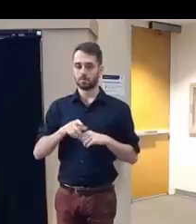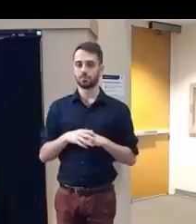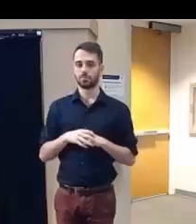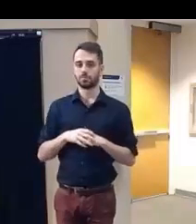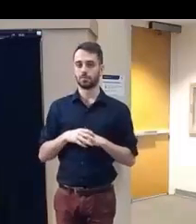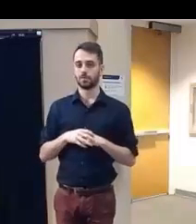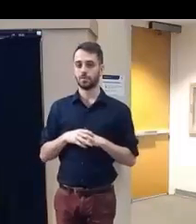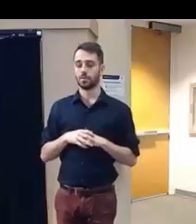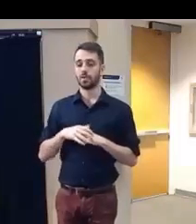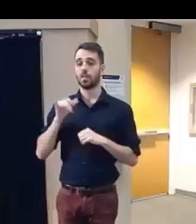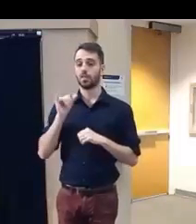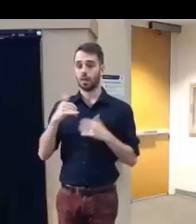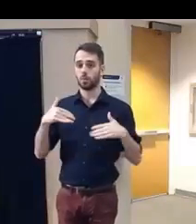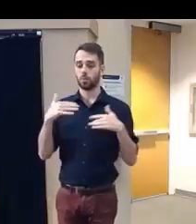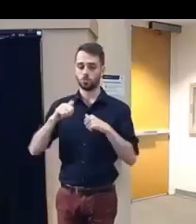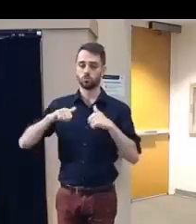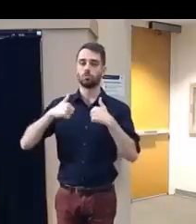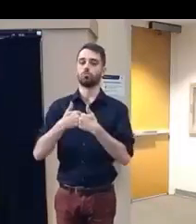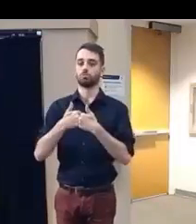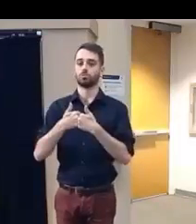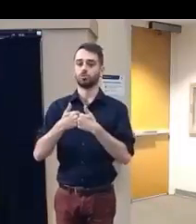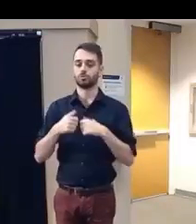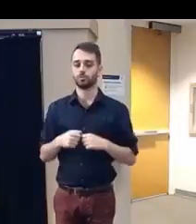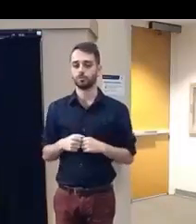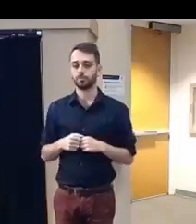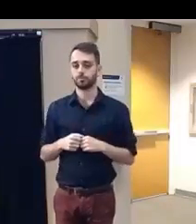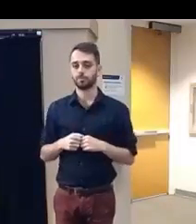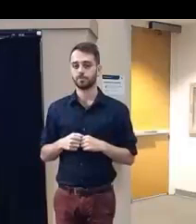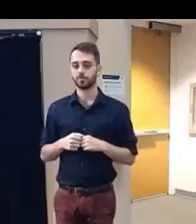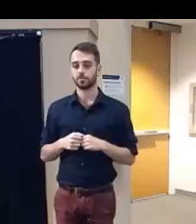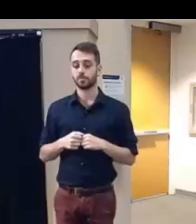um as well as the importance of helping being trainees who are often here for a short period